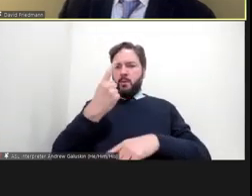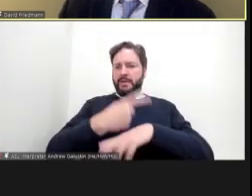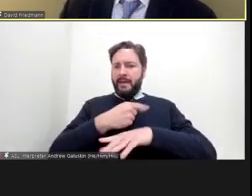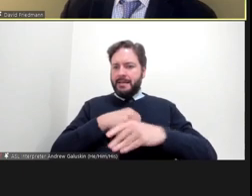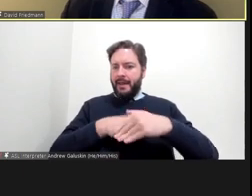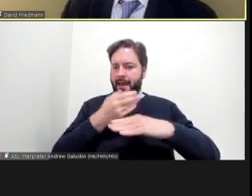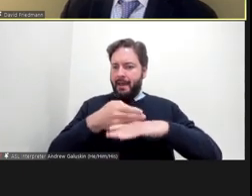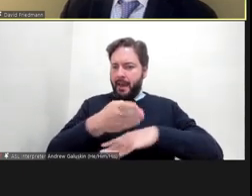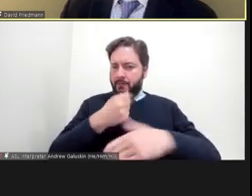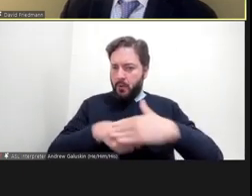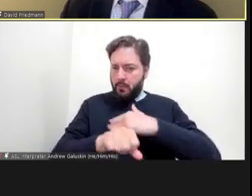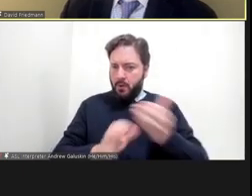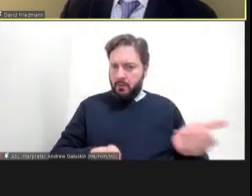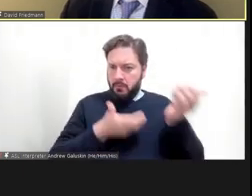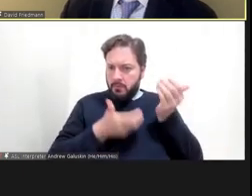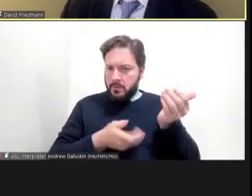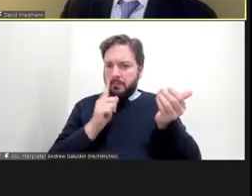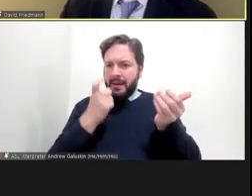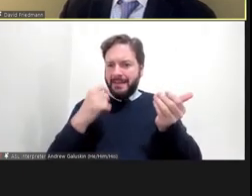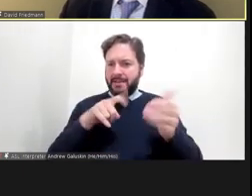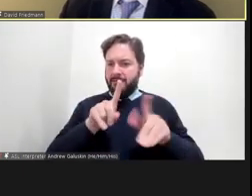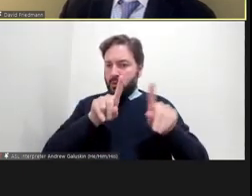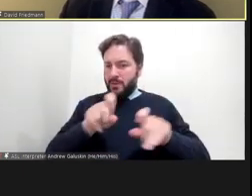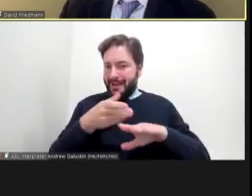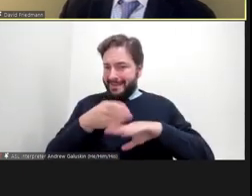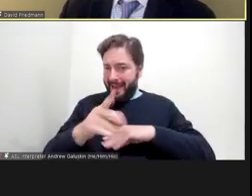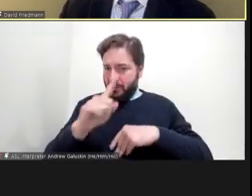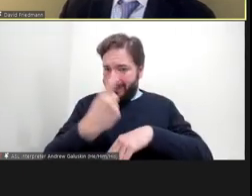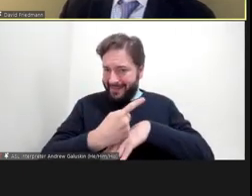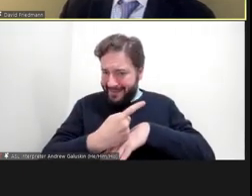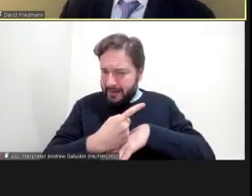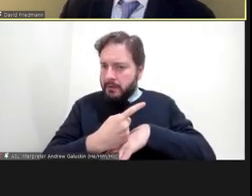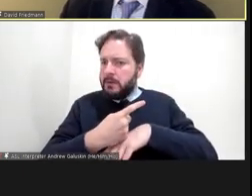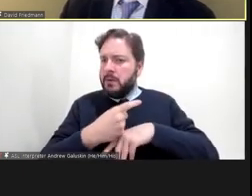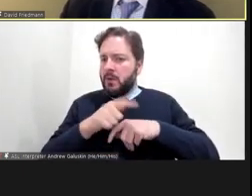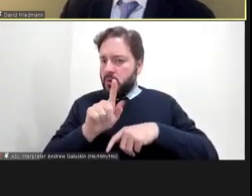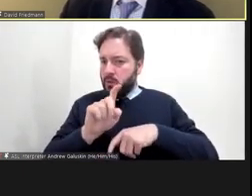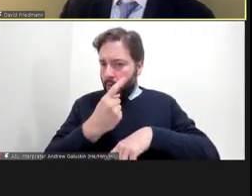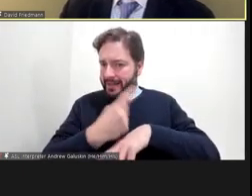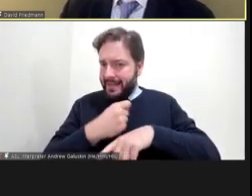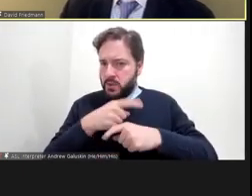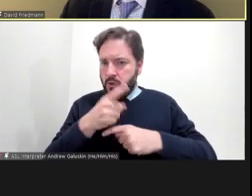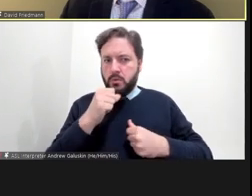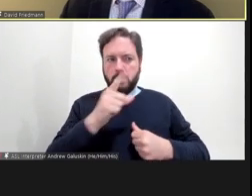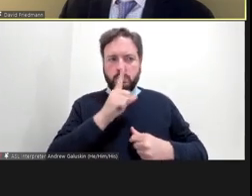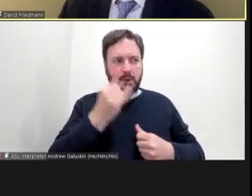And that's done, because if you wait 'til after that time, it's hard to know if that was actually a congenital infection,